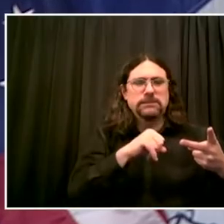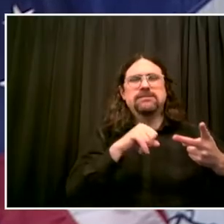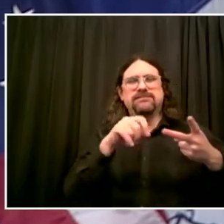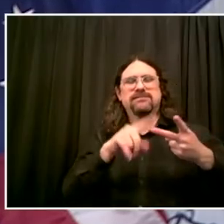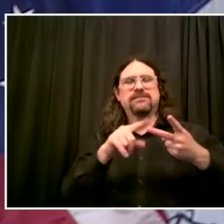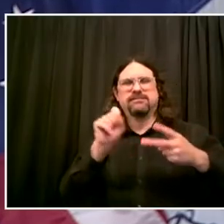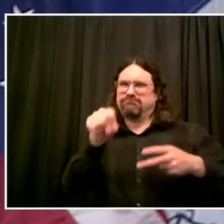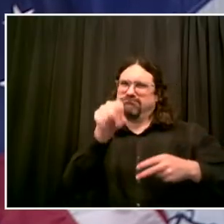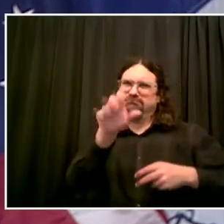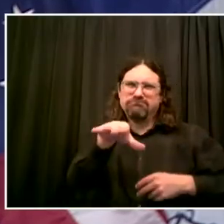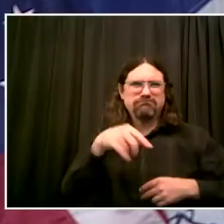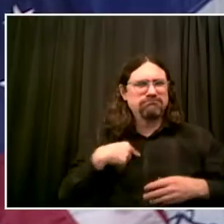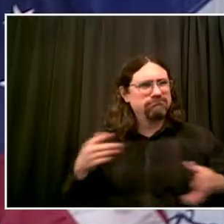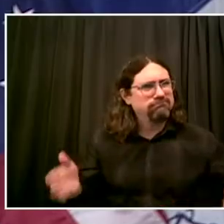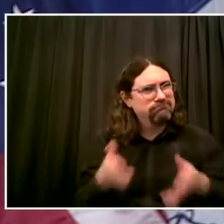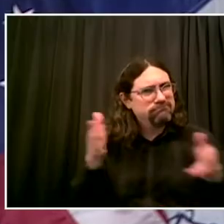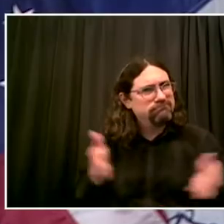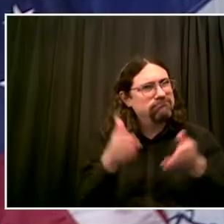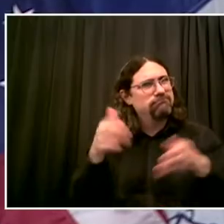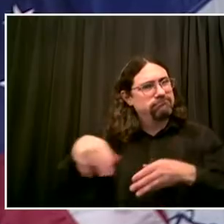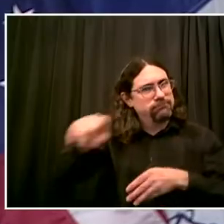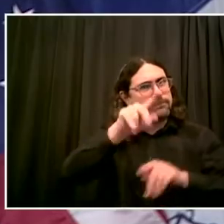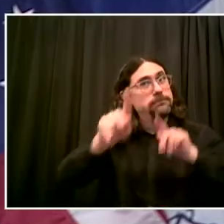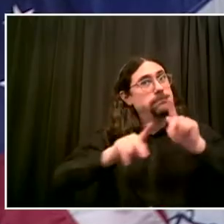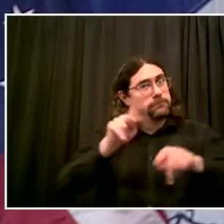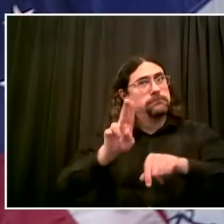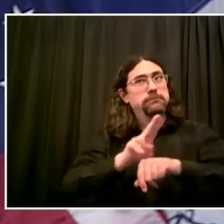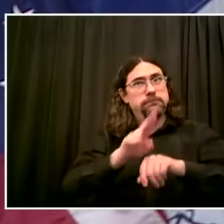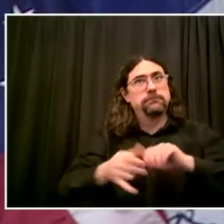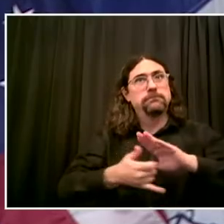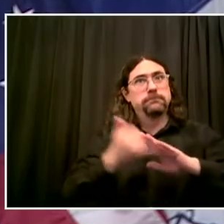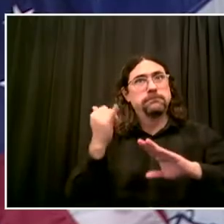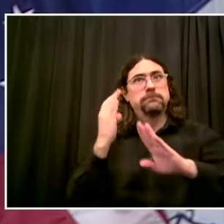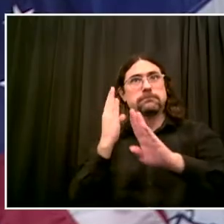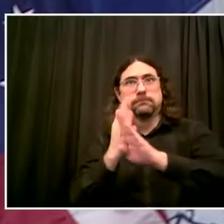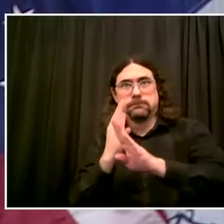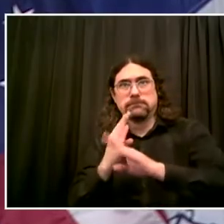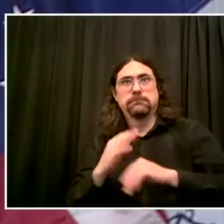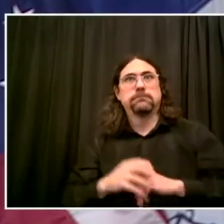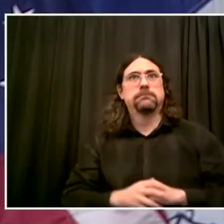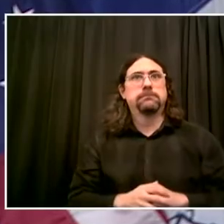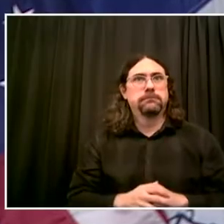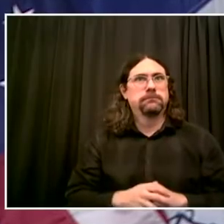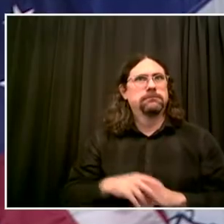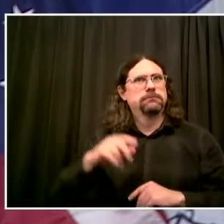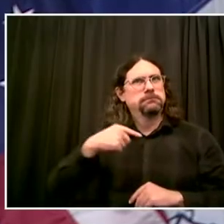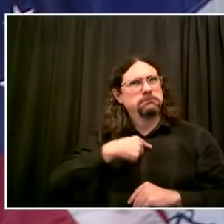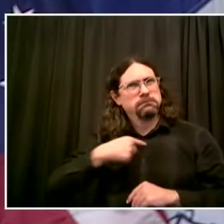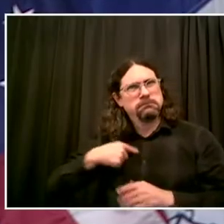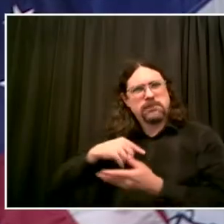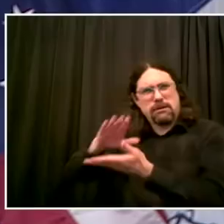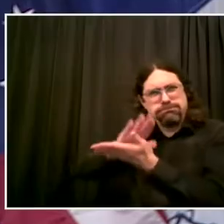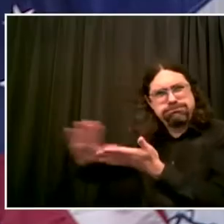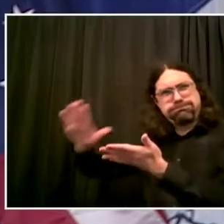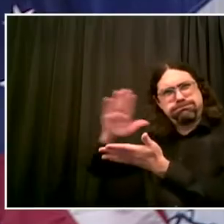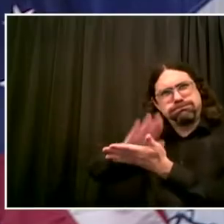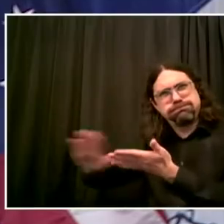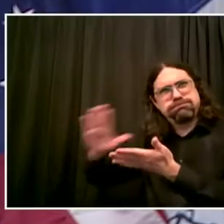CLEANING IS A GOD OEXAMPLE OF WE ARE STARTING